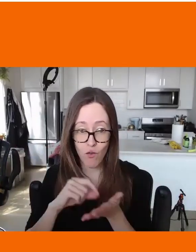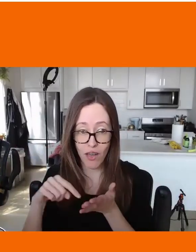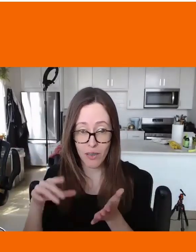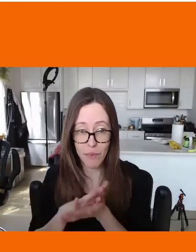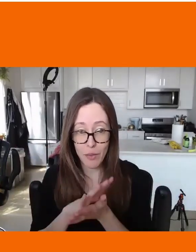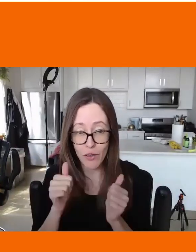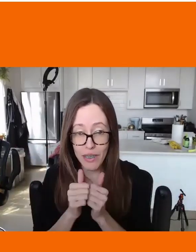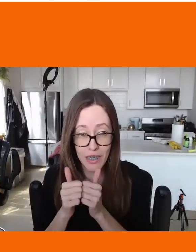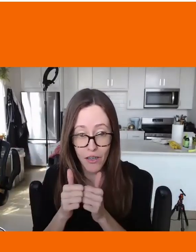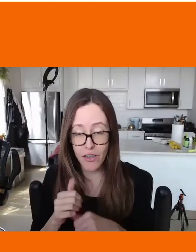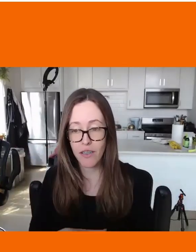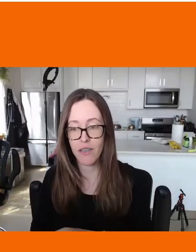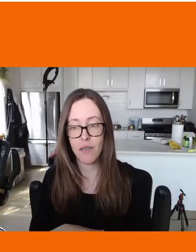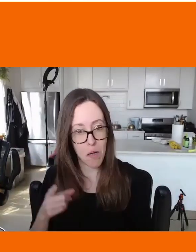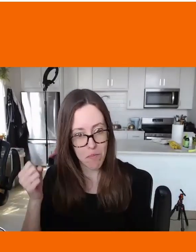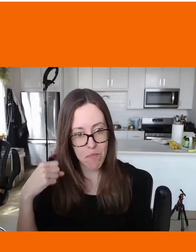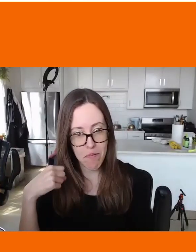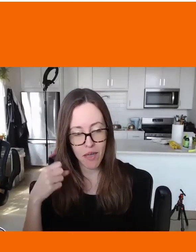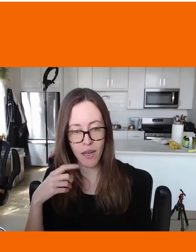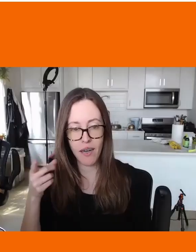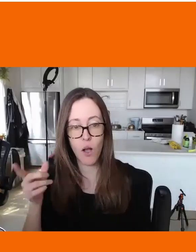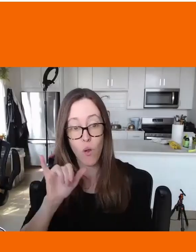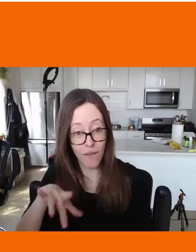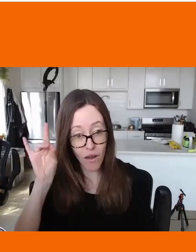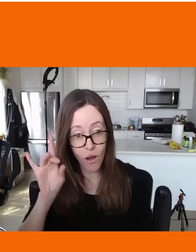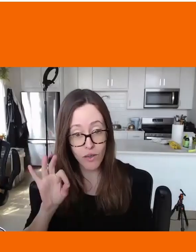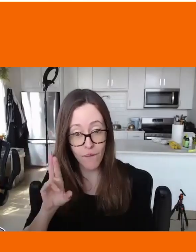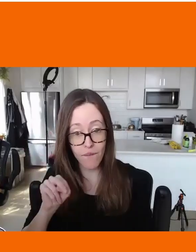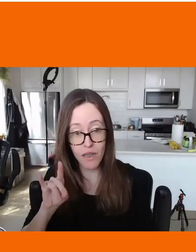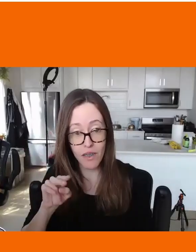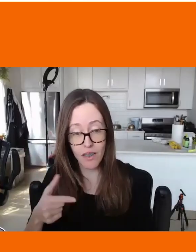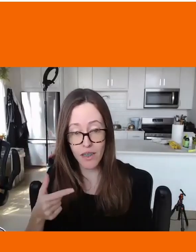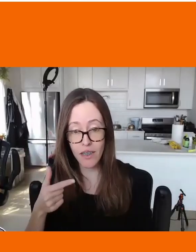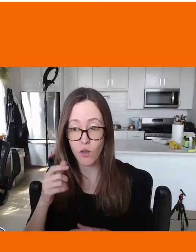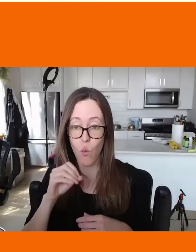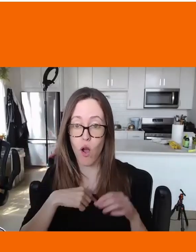and collaborate with him and co-author a paper. He generously agreed to help and even